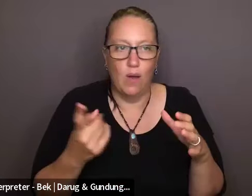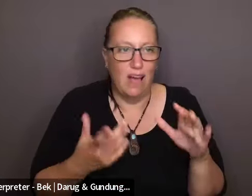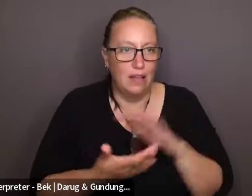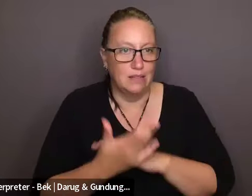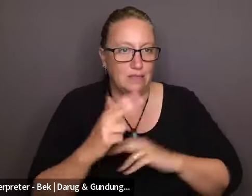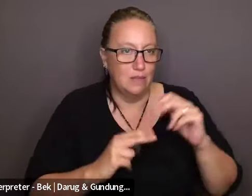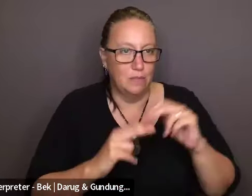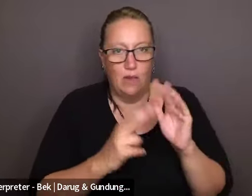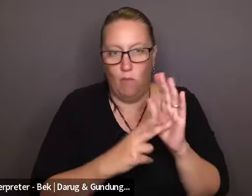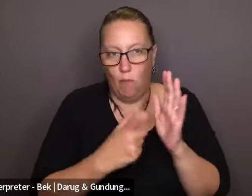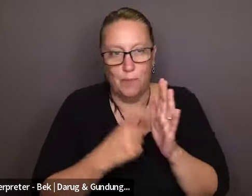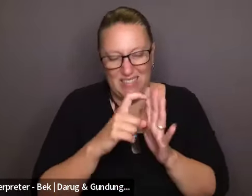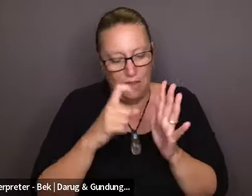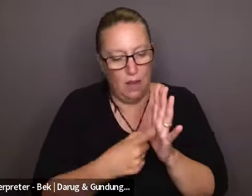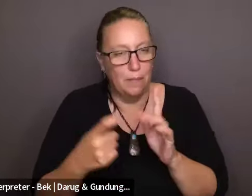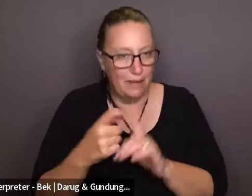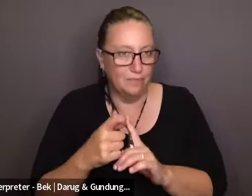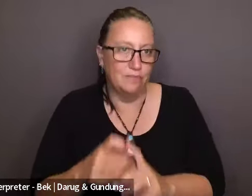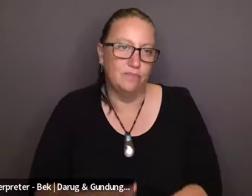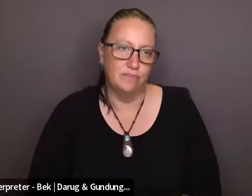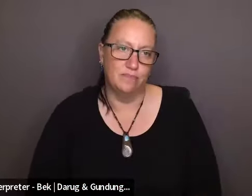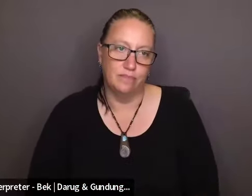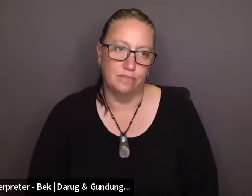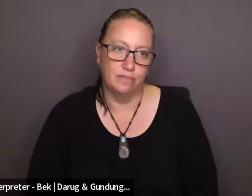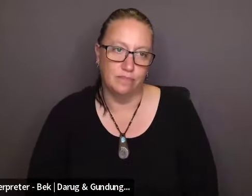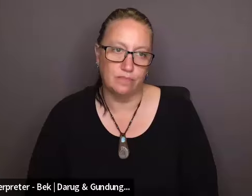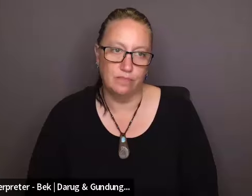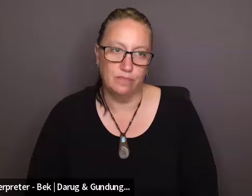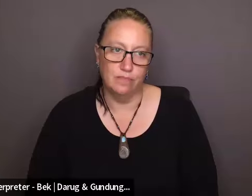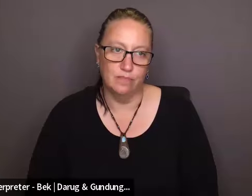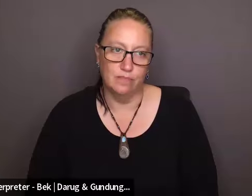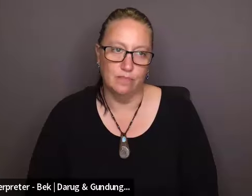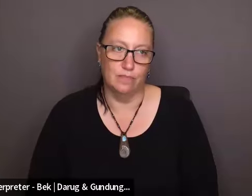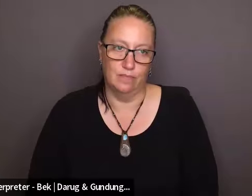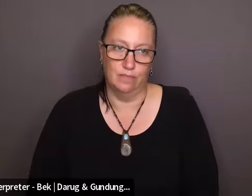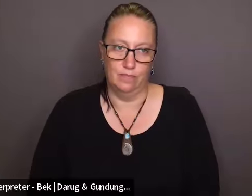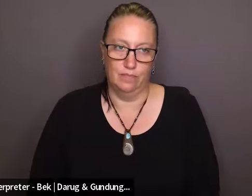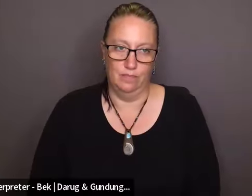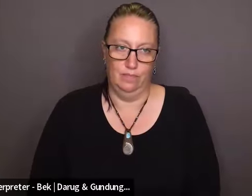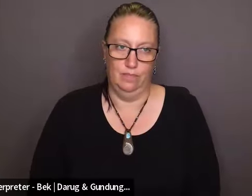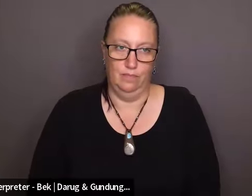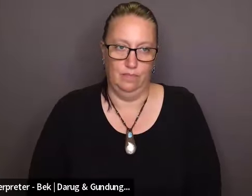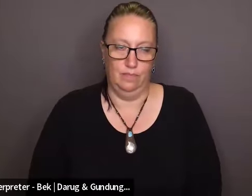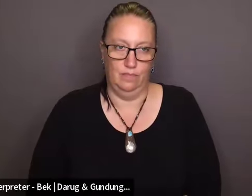developing the research agenda which was done by the working